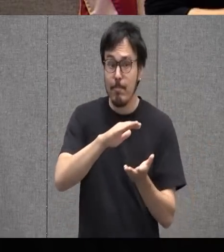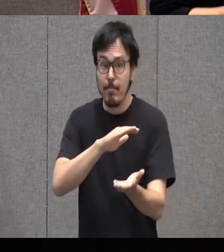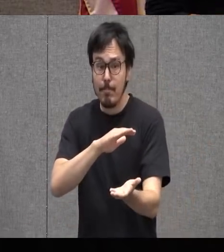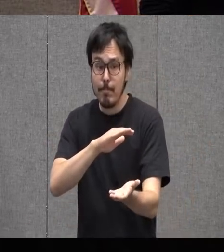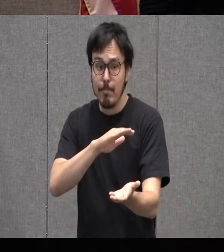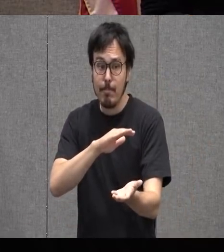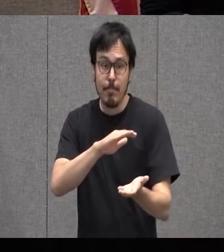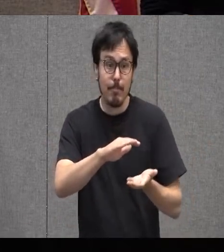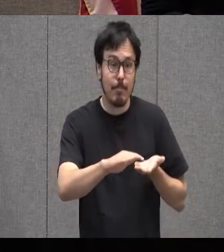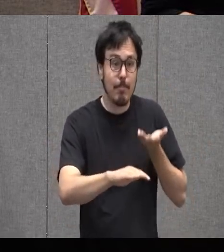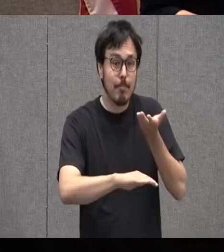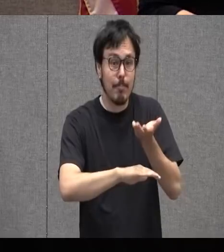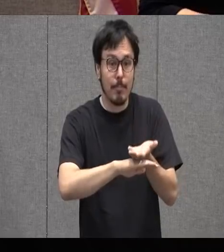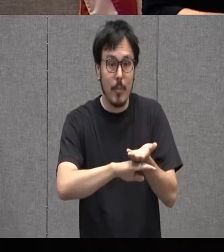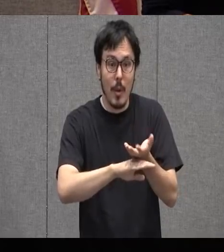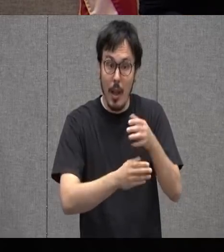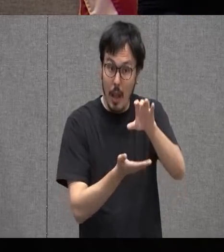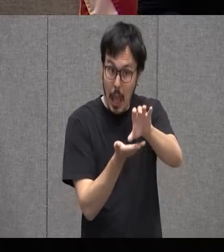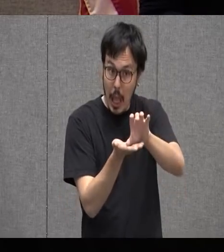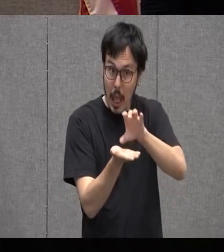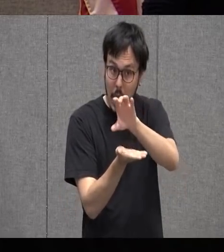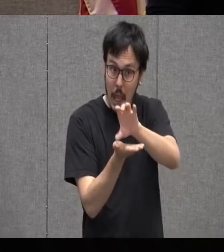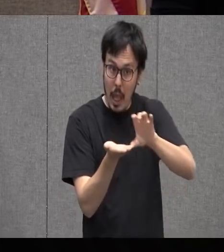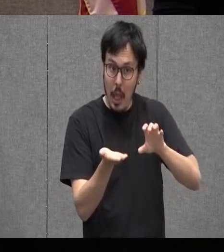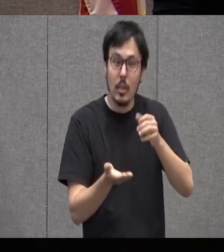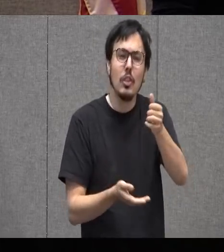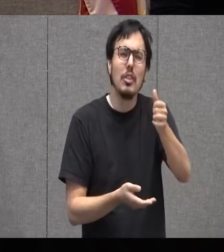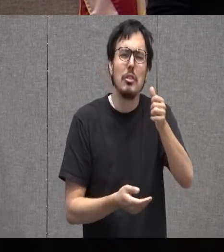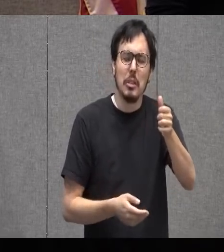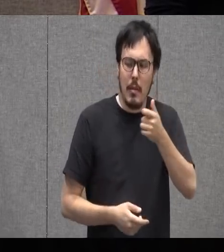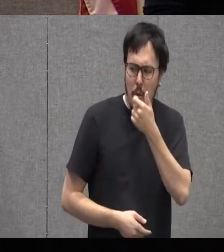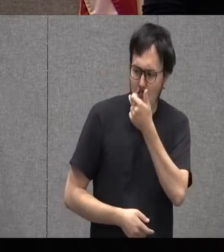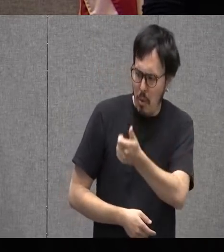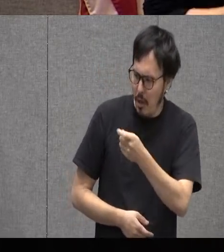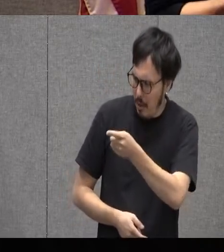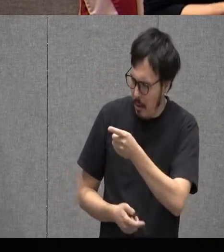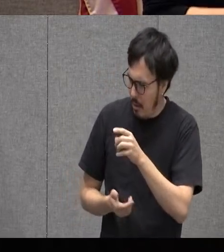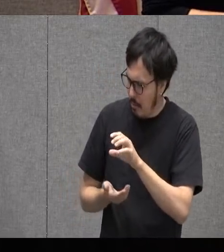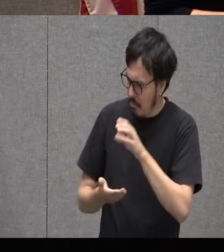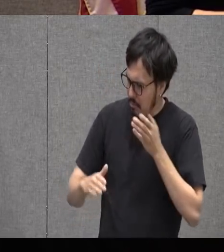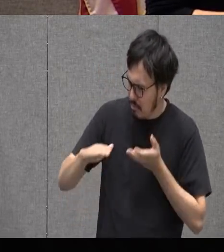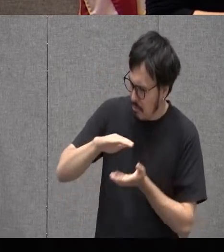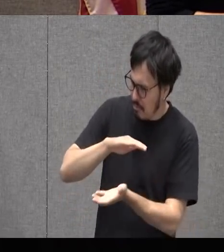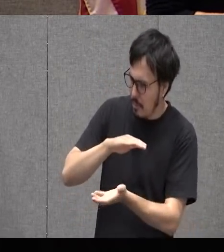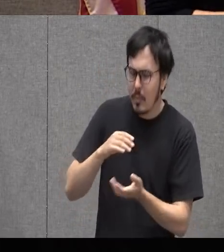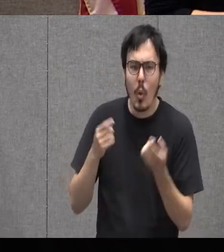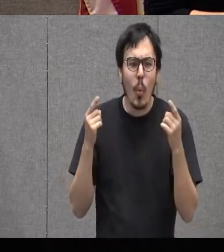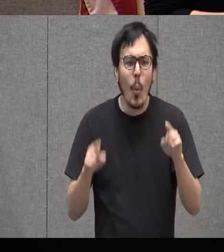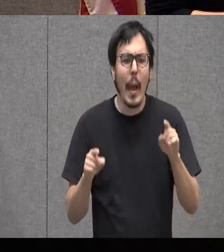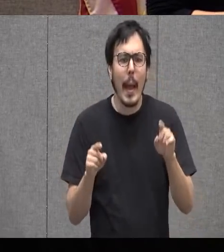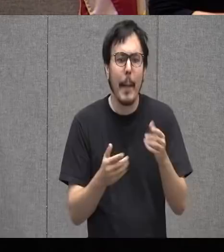If you ever baked before, you've seen someone bake, what happens before you bake a cake?